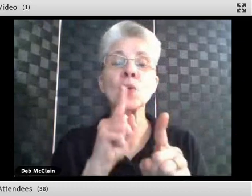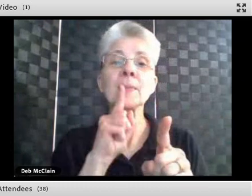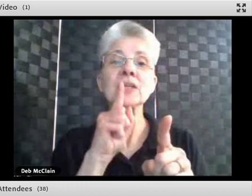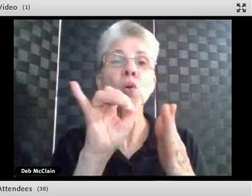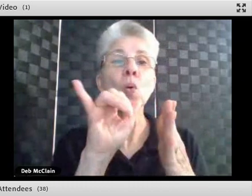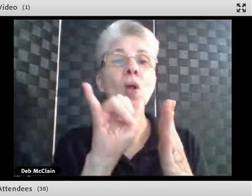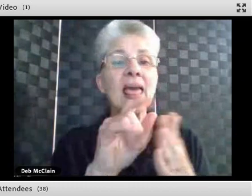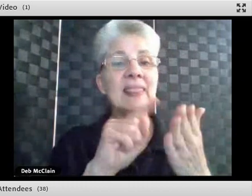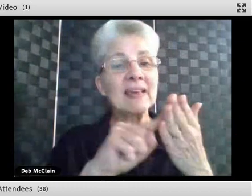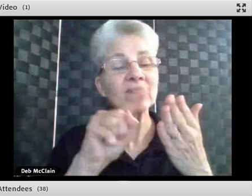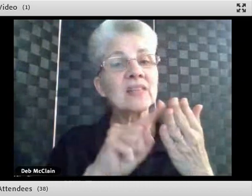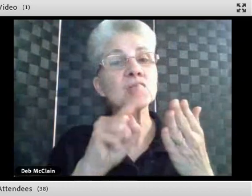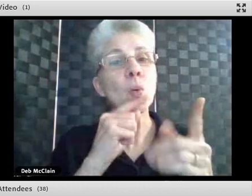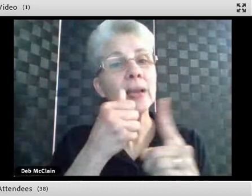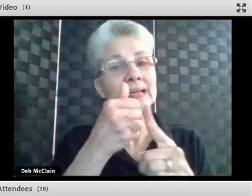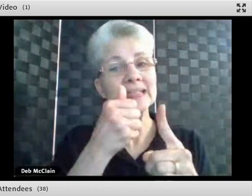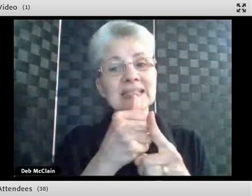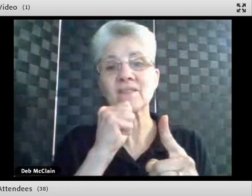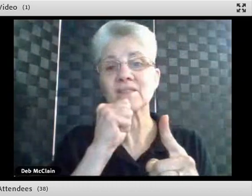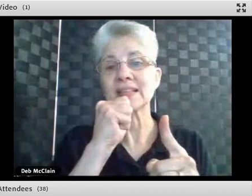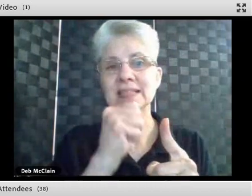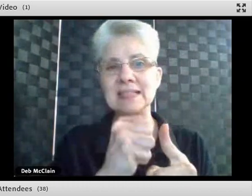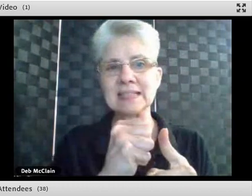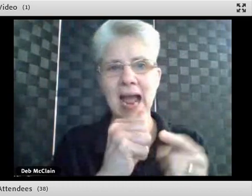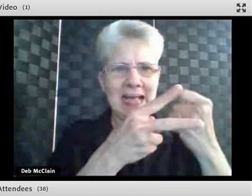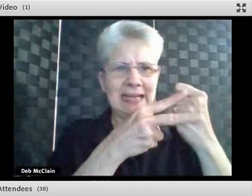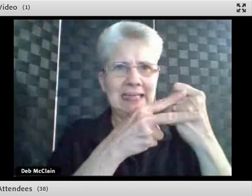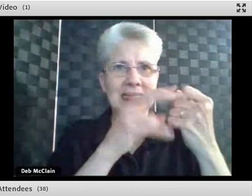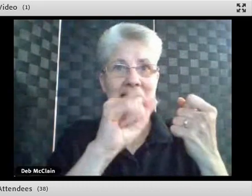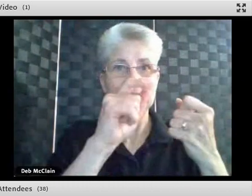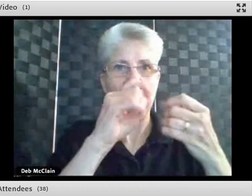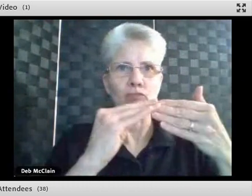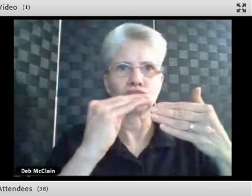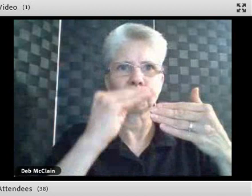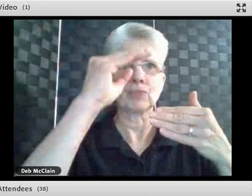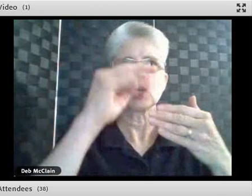that the inventory itself is not siloed. Make sure that you're storing it in a place